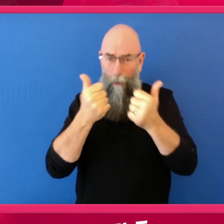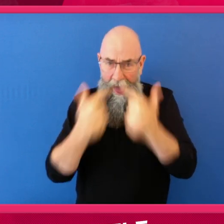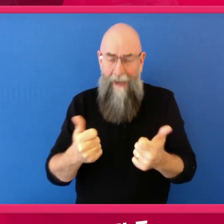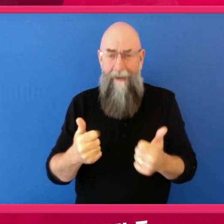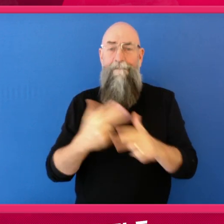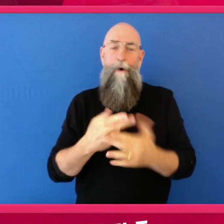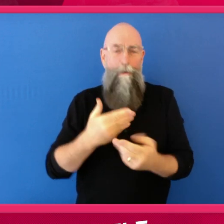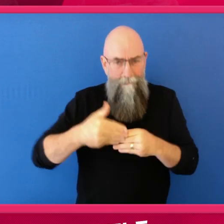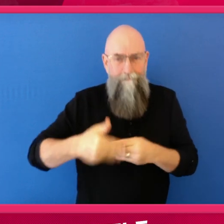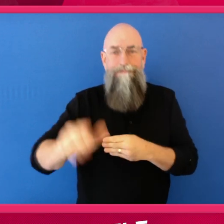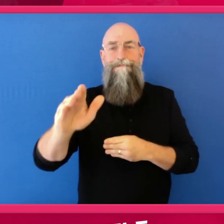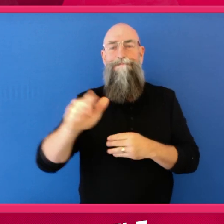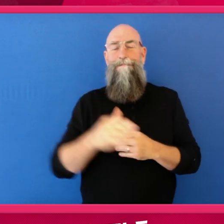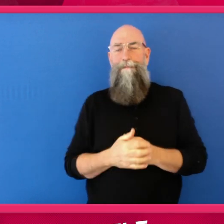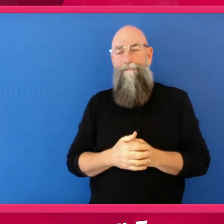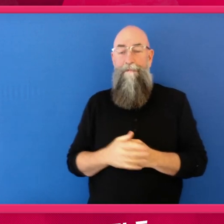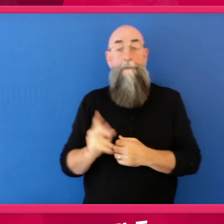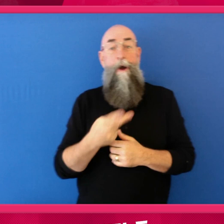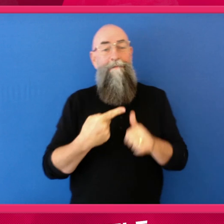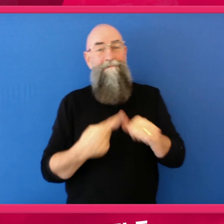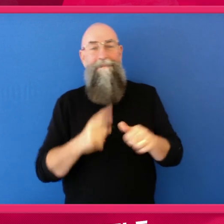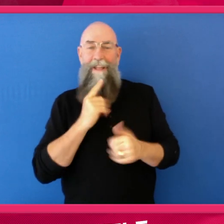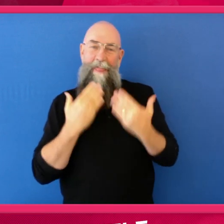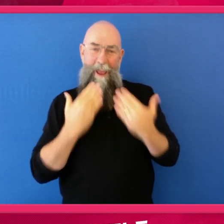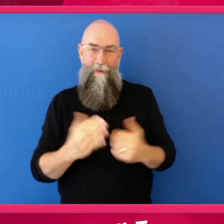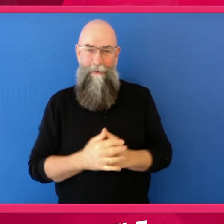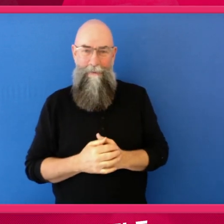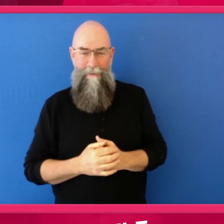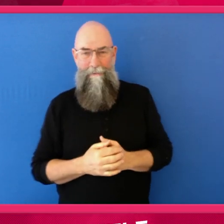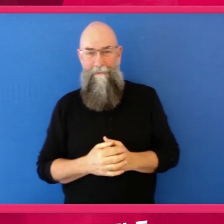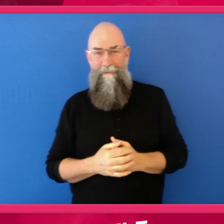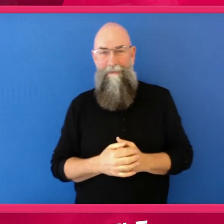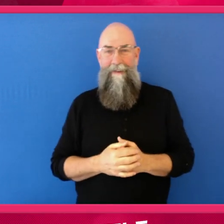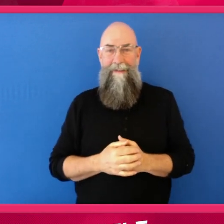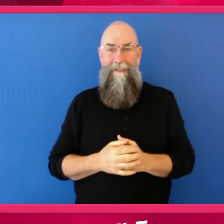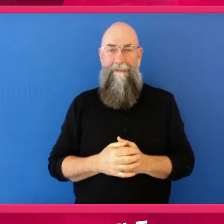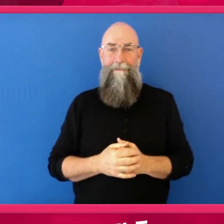Rowan Crothers: Thanks, Kurt. Thanks, guys. Thank you so much.